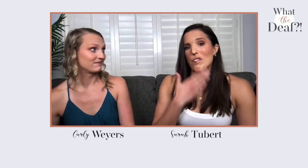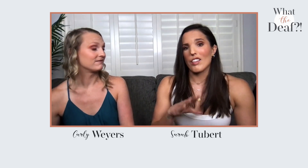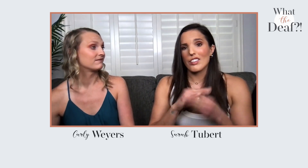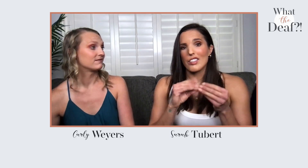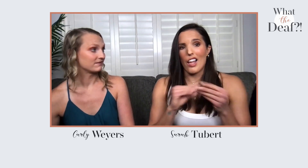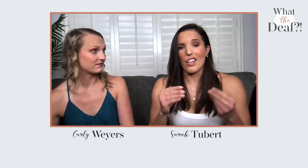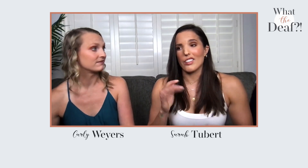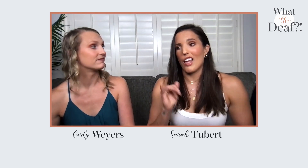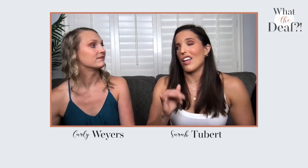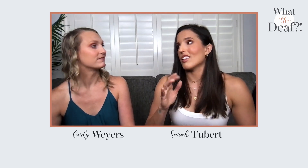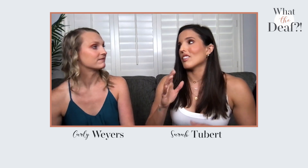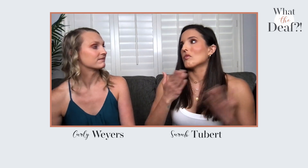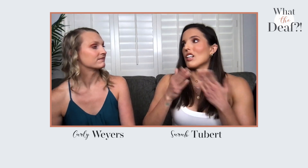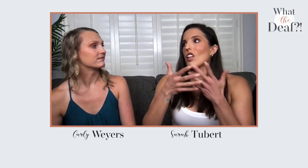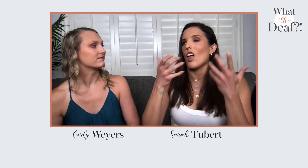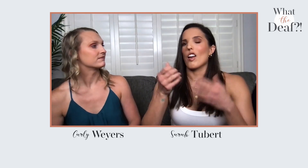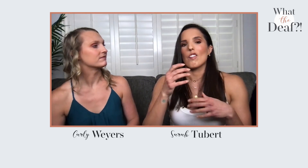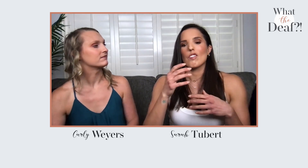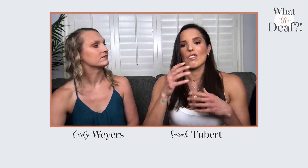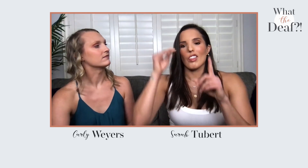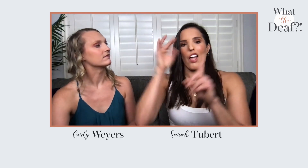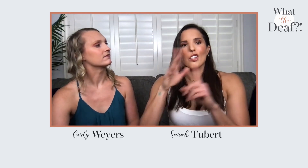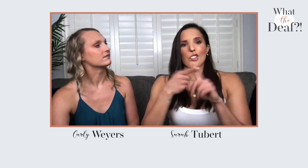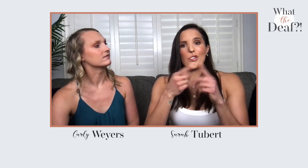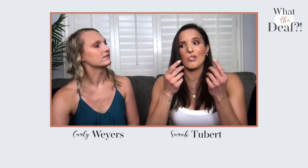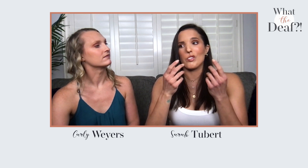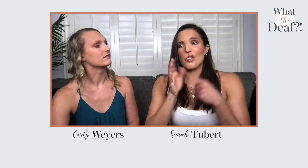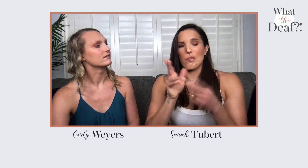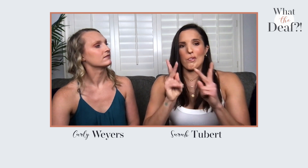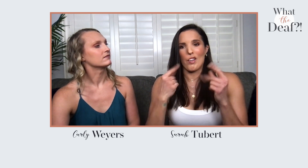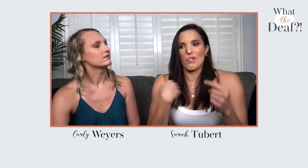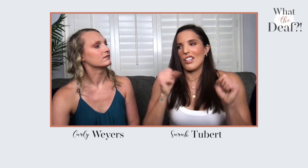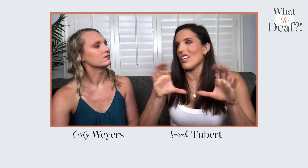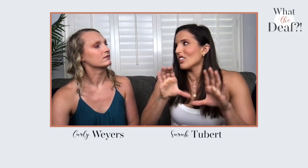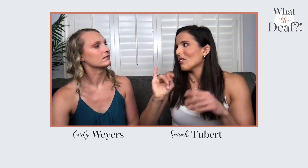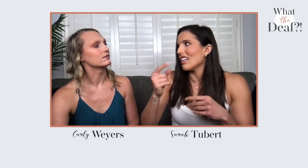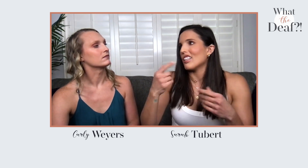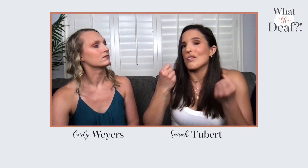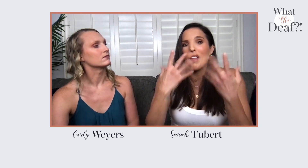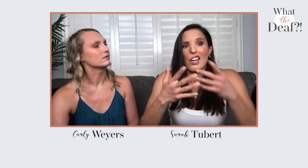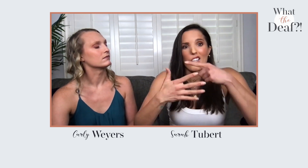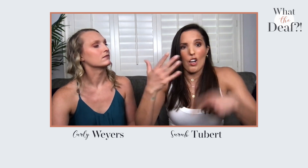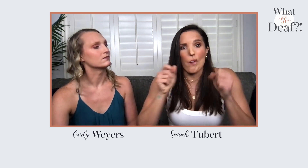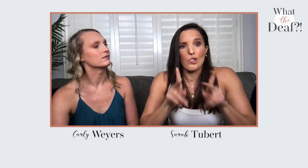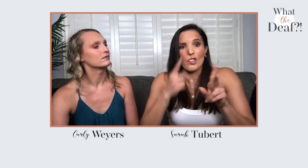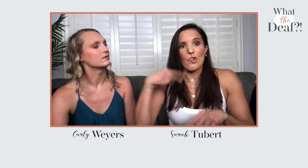That brings a lot of light to show people that we can do it and there are many opportunities for us.